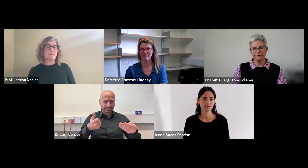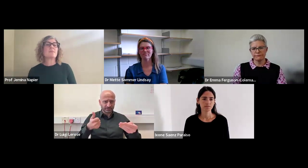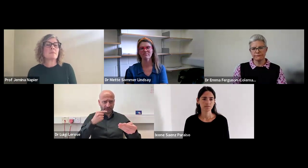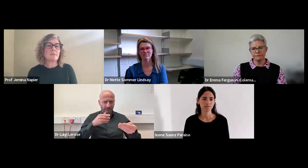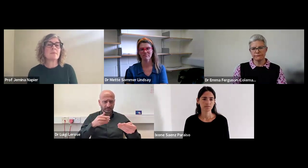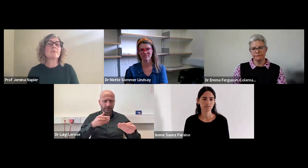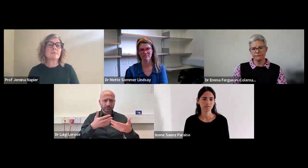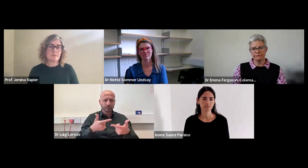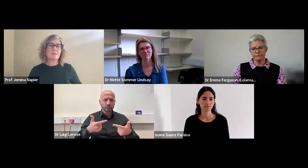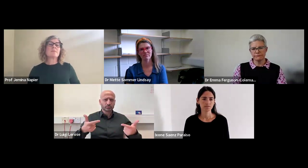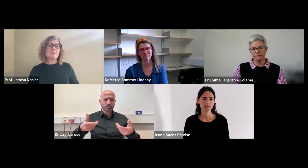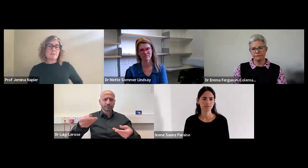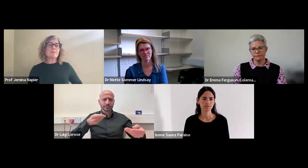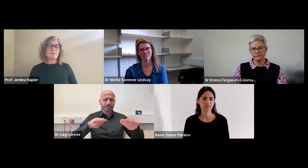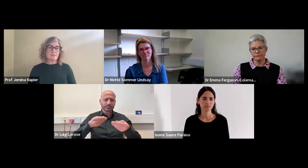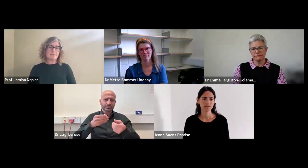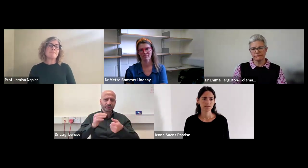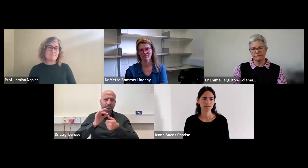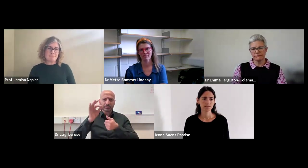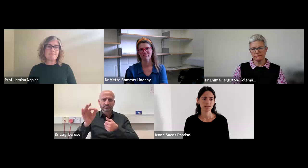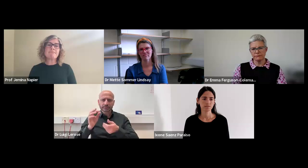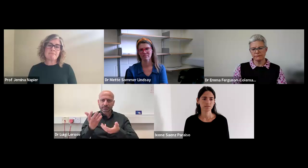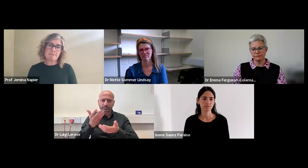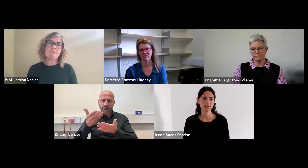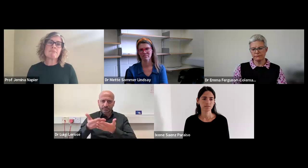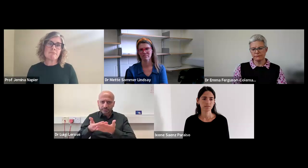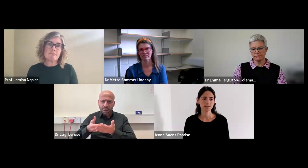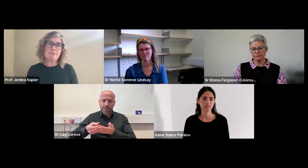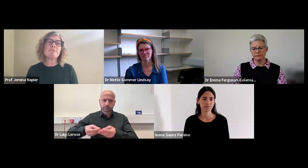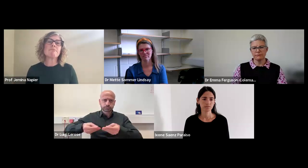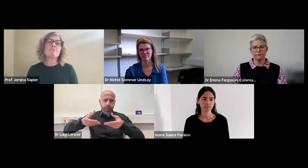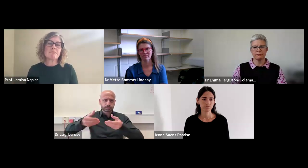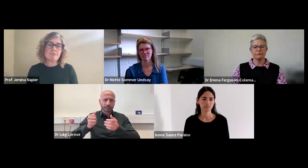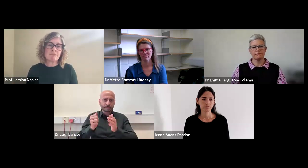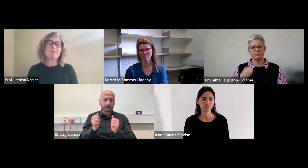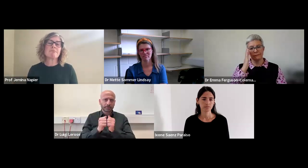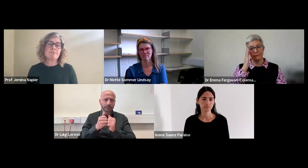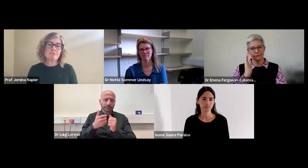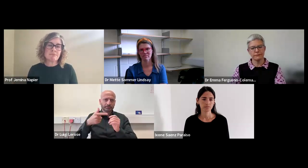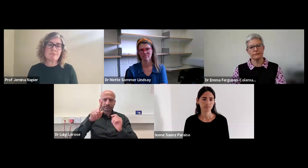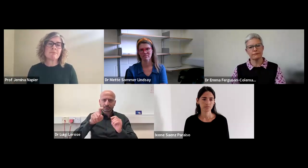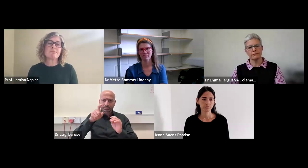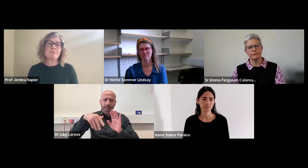amount of administrative paperwork is quite overwhelming- even when you apply for funding! I